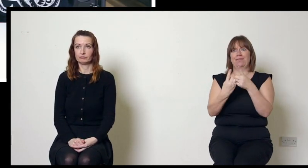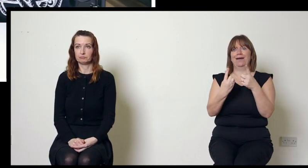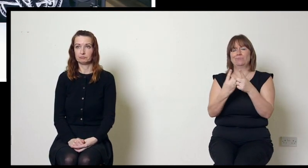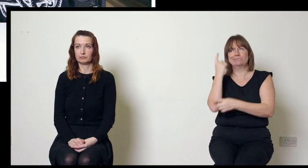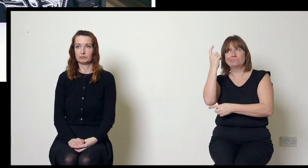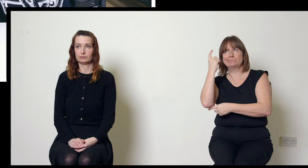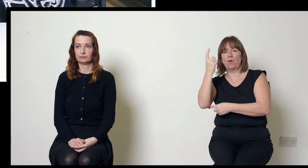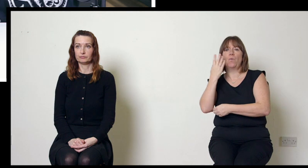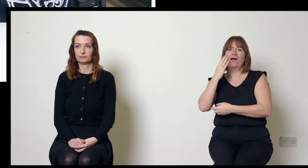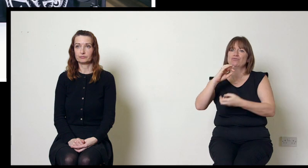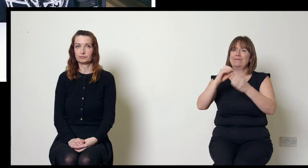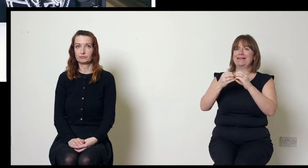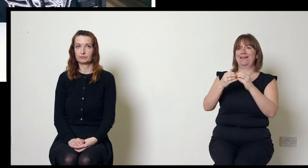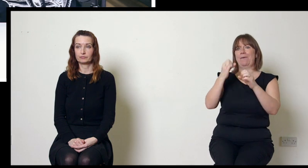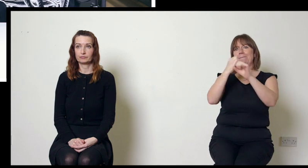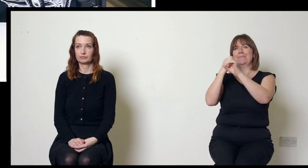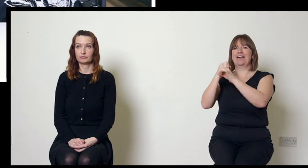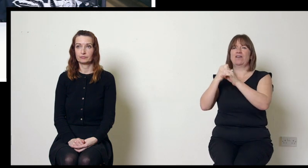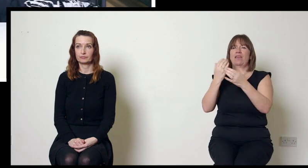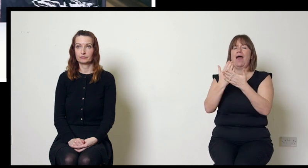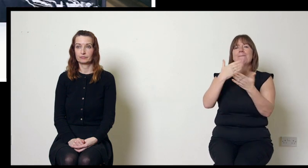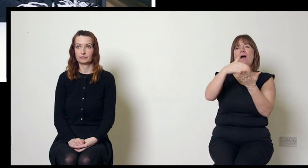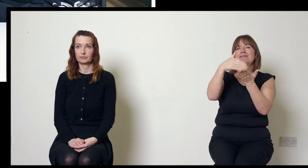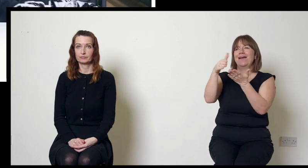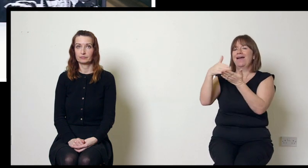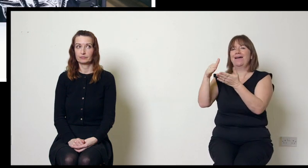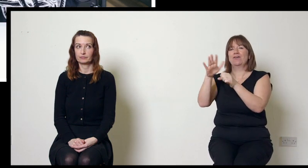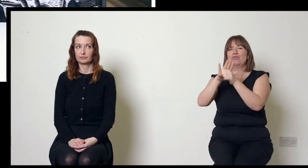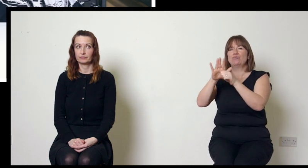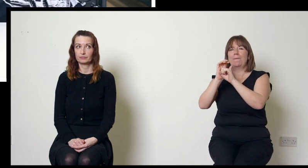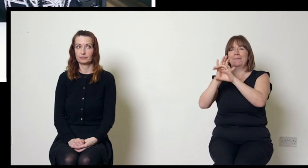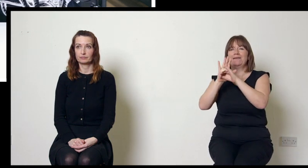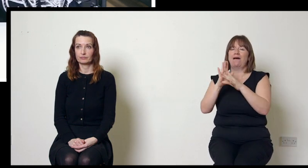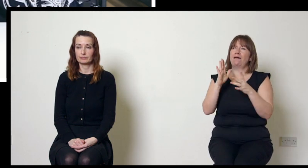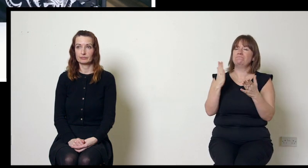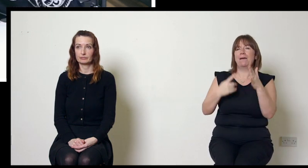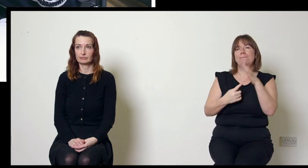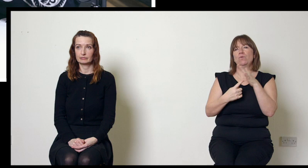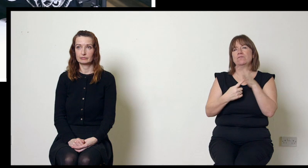when you're creating publications like marketing and social media stuff. It's important that you have something that is primarily